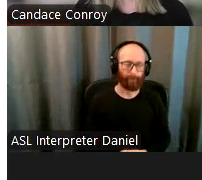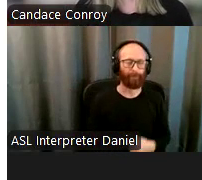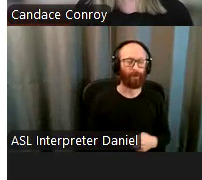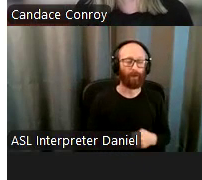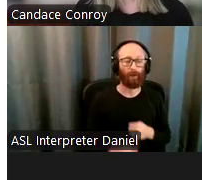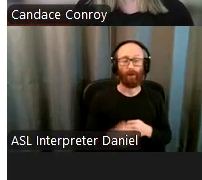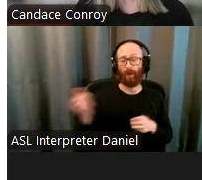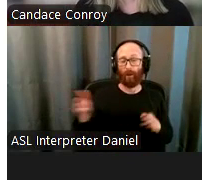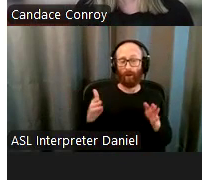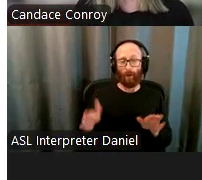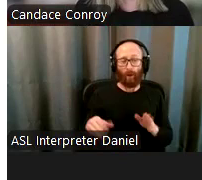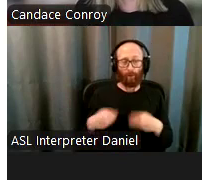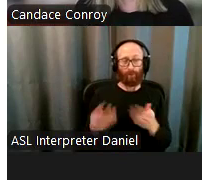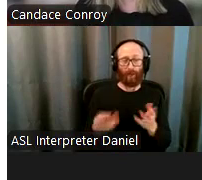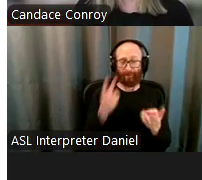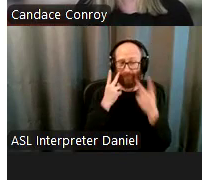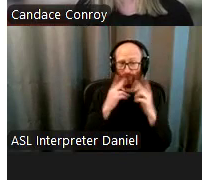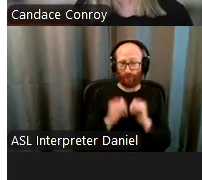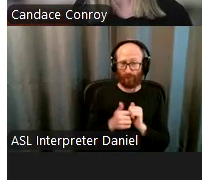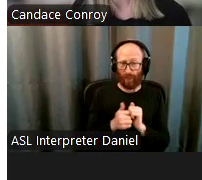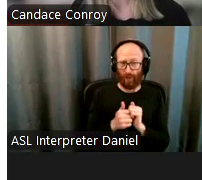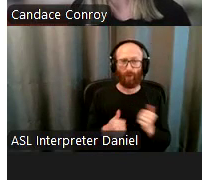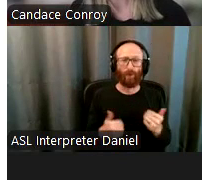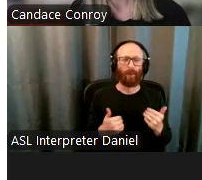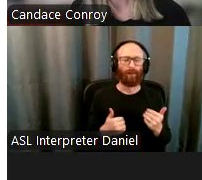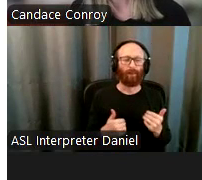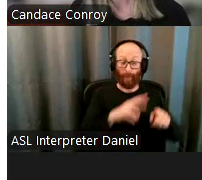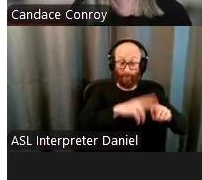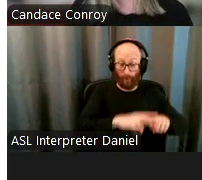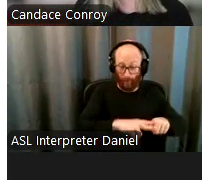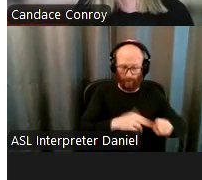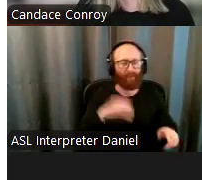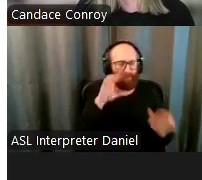specific to this lesson plan is picture cards of the vocabulary words. So these